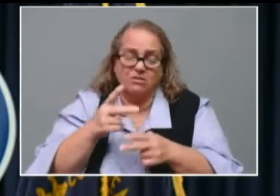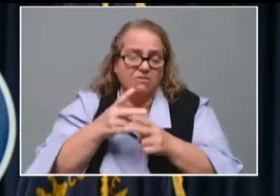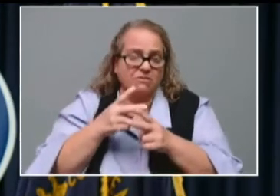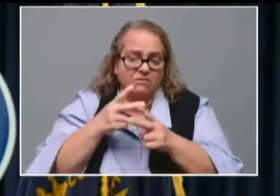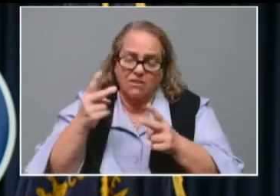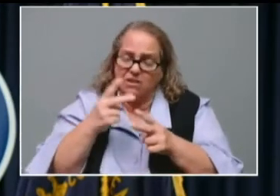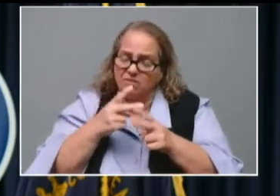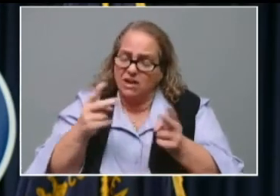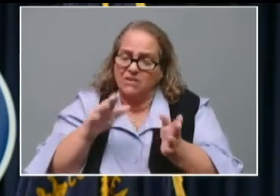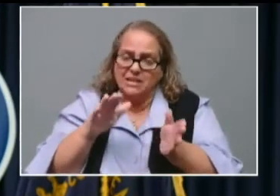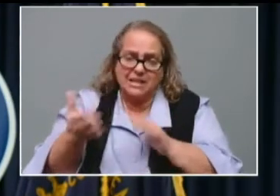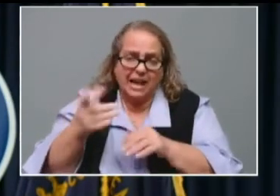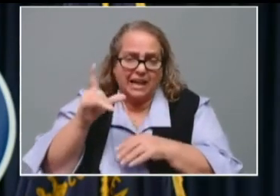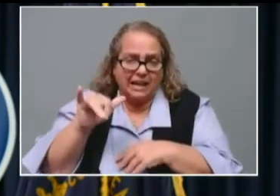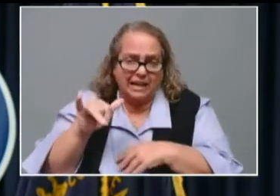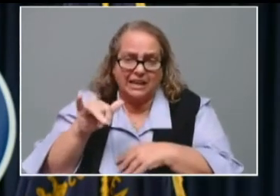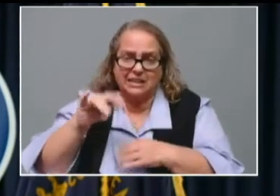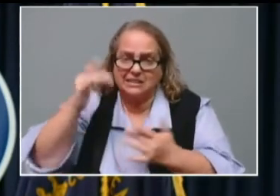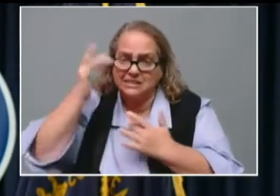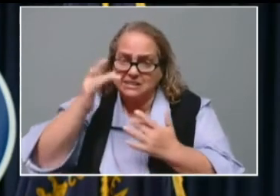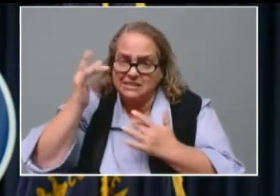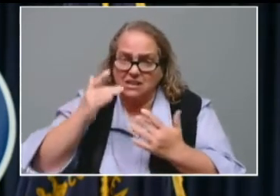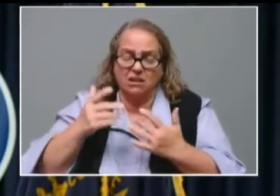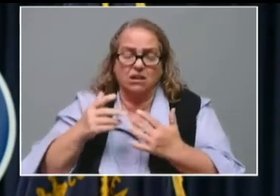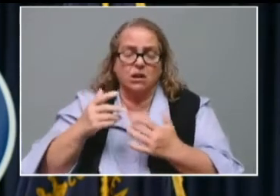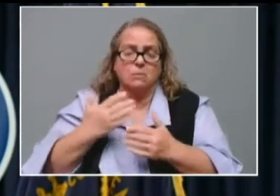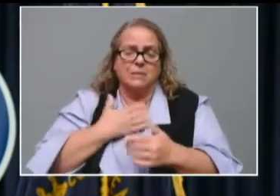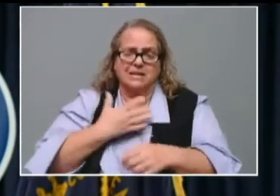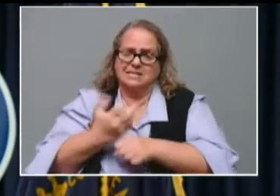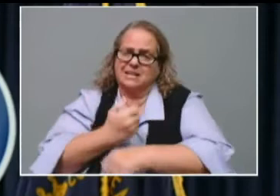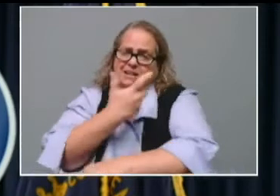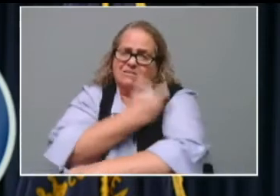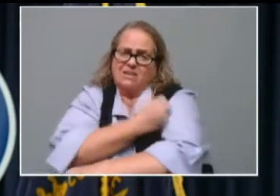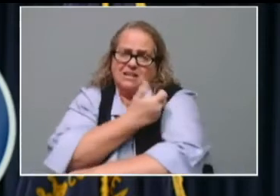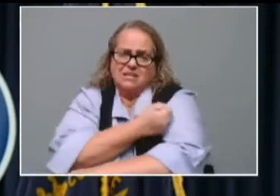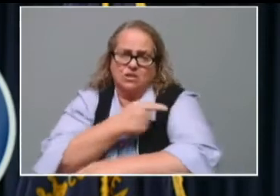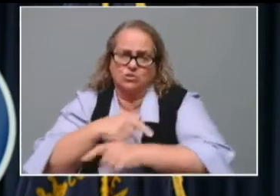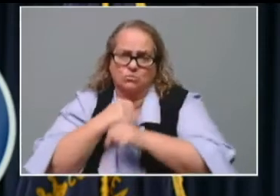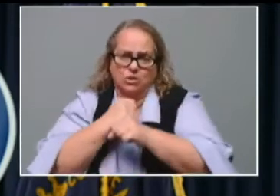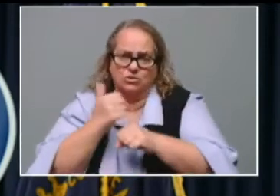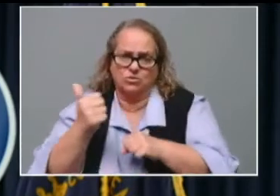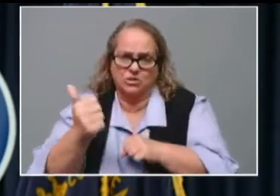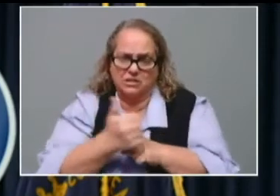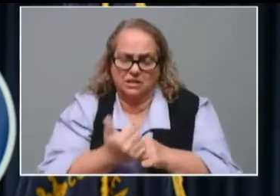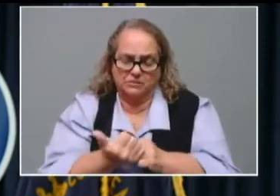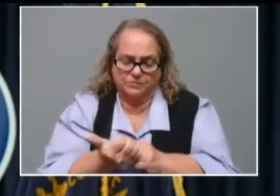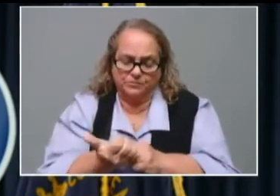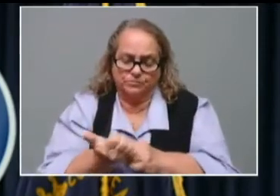what you need to do to protect yourself. Um, today's positivity rate, 5.44%.